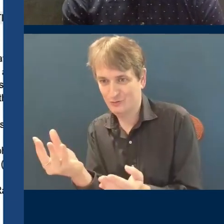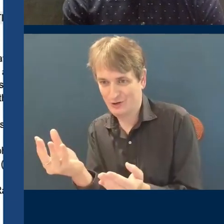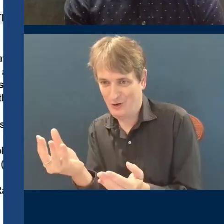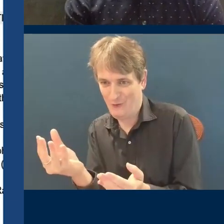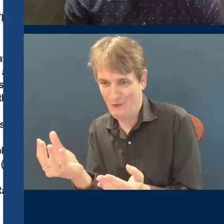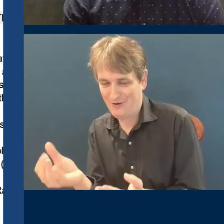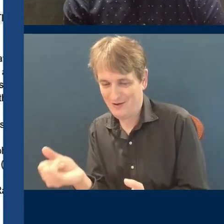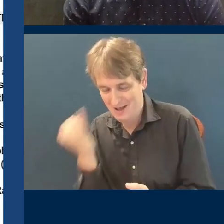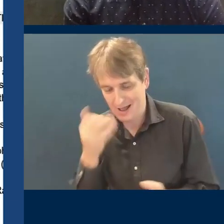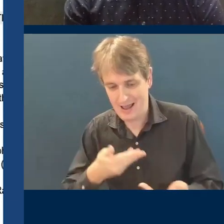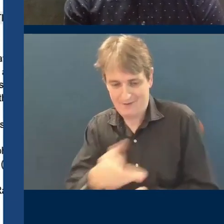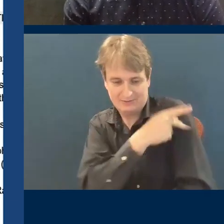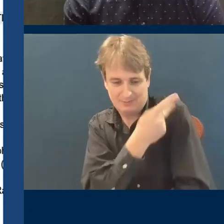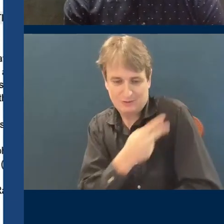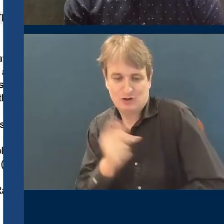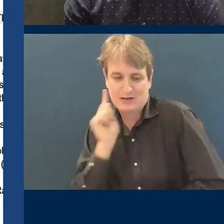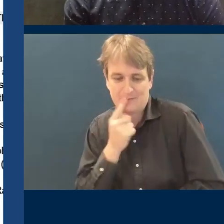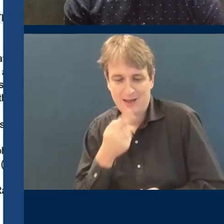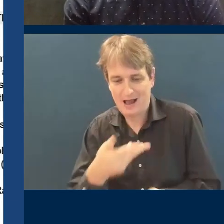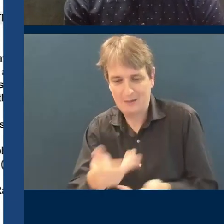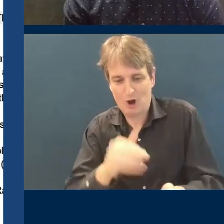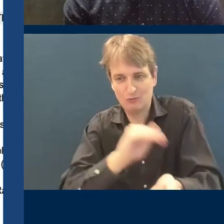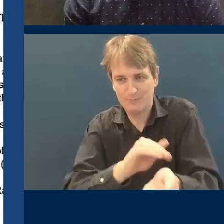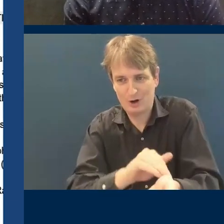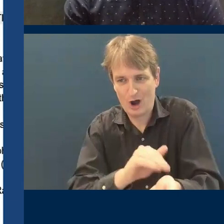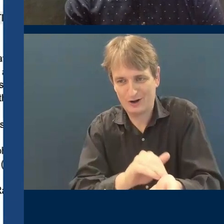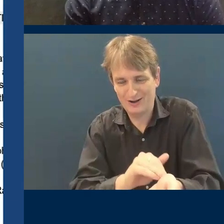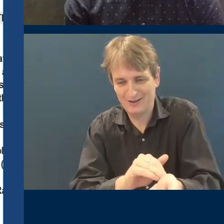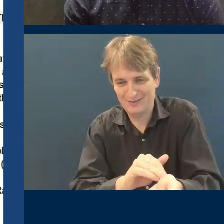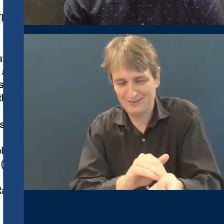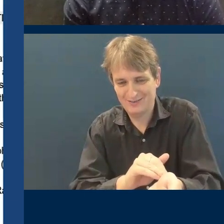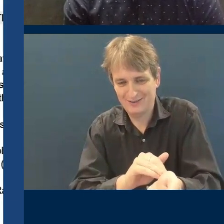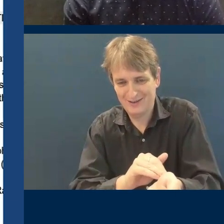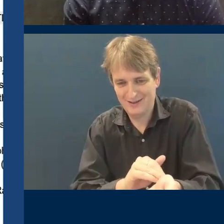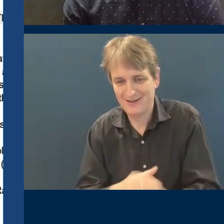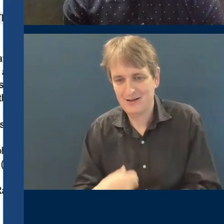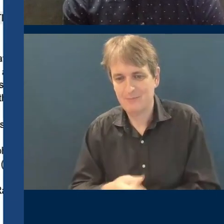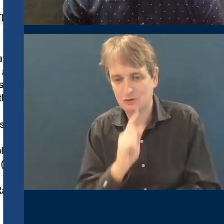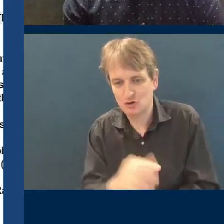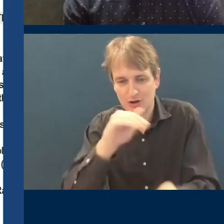and that related also well to make sure that everyone's informed. So if you're thinking about patient. you know...